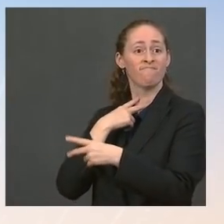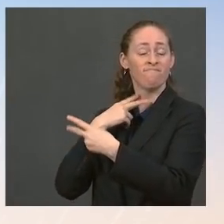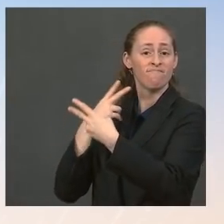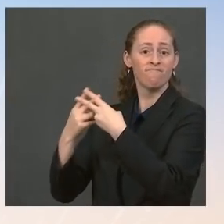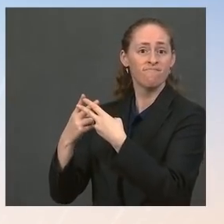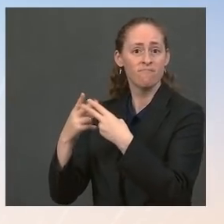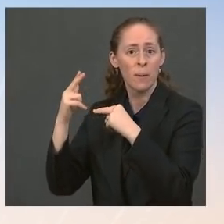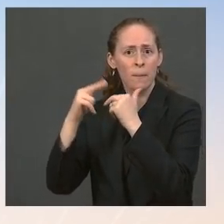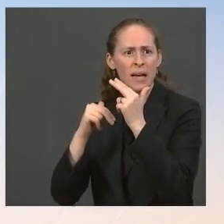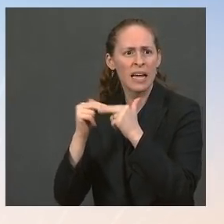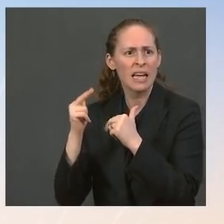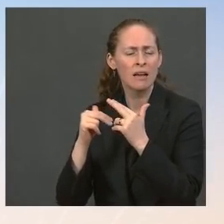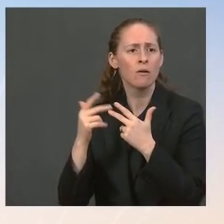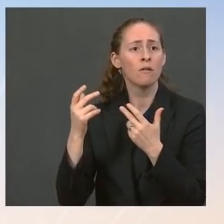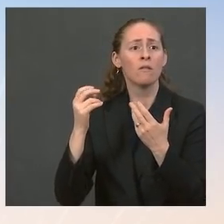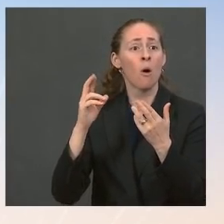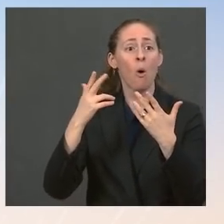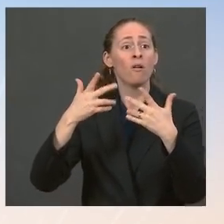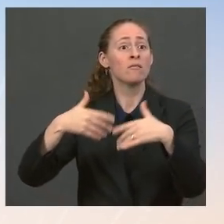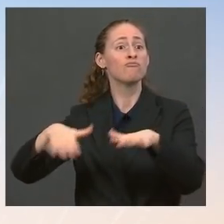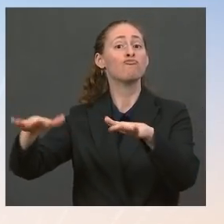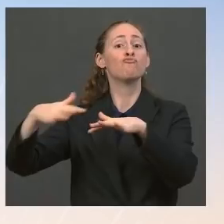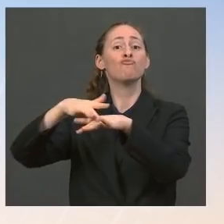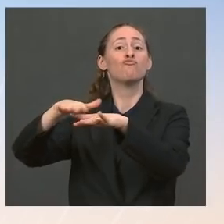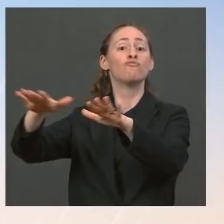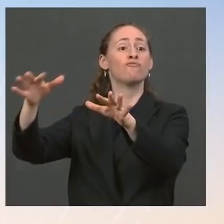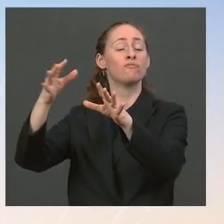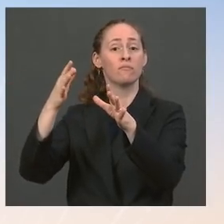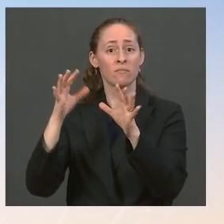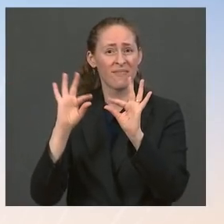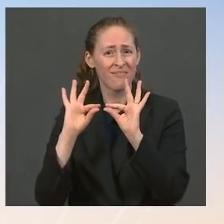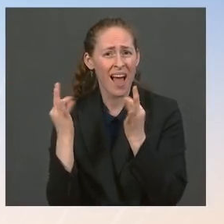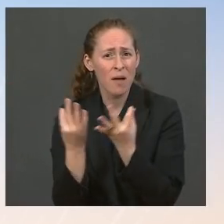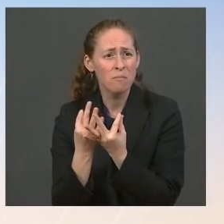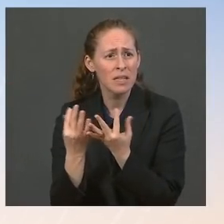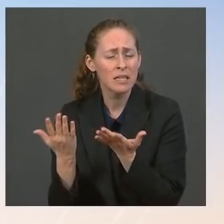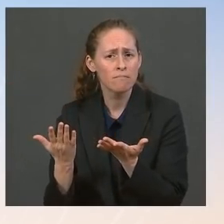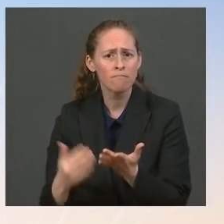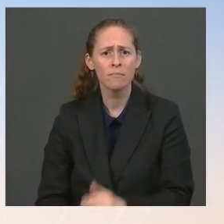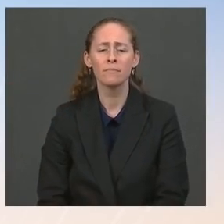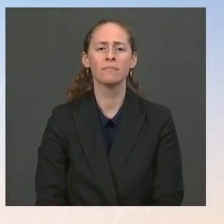or released to family members awaiting hearing? Secretary Mayorkas: So you ask a very -- The Press: What's their status? Secretary Mayorkas: So let me be clear: